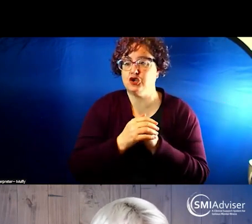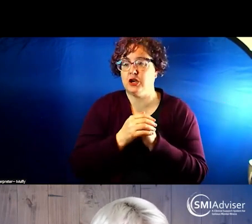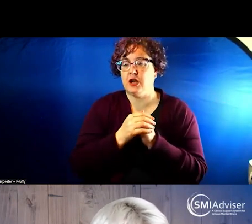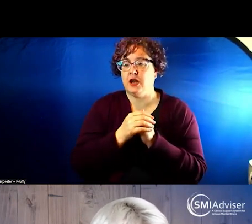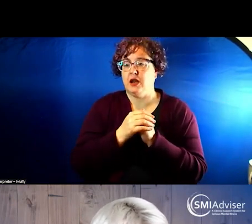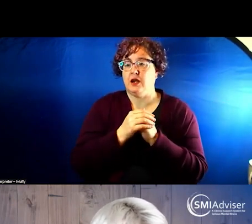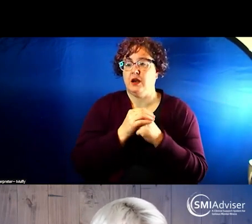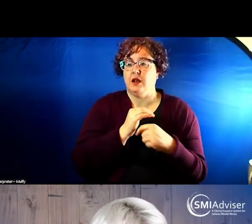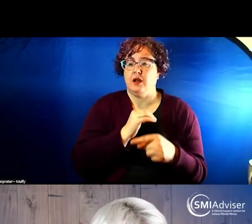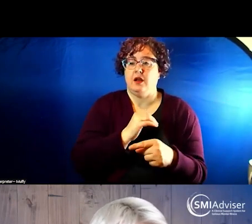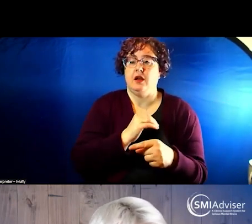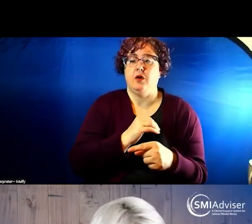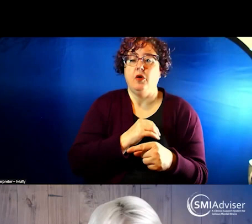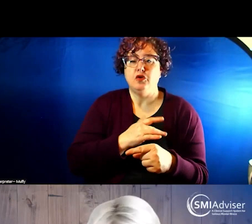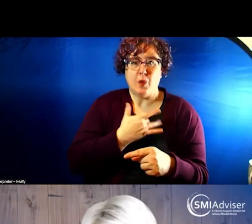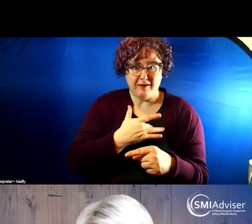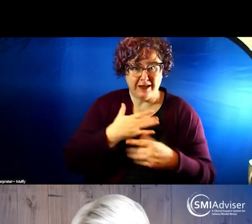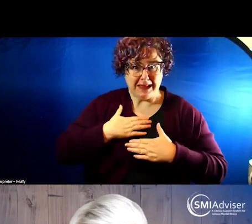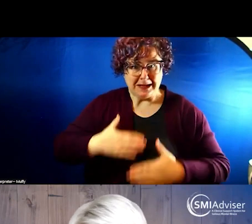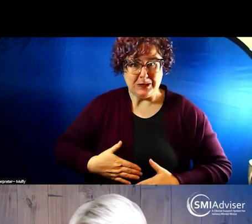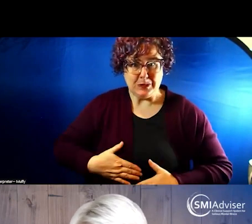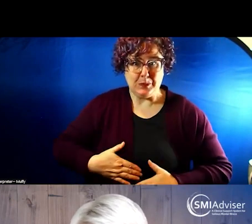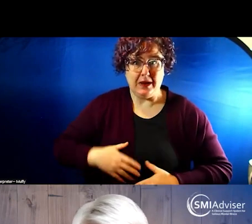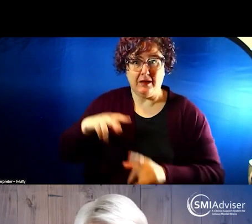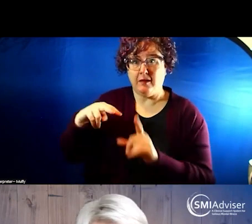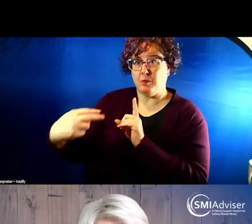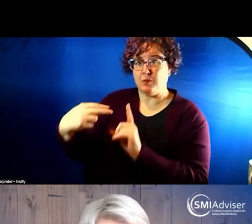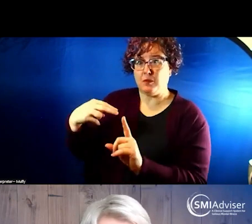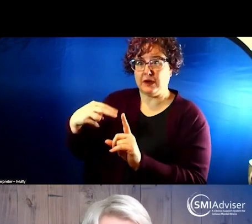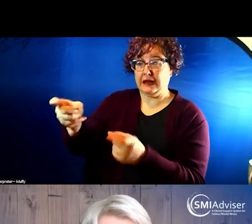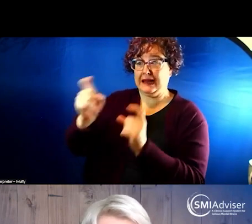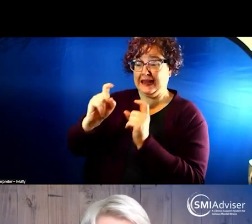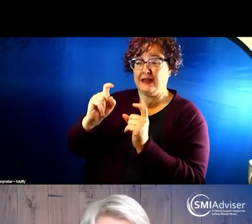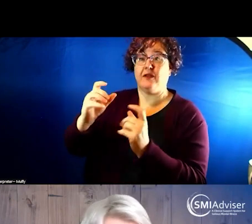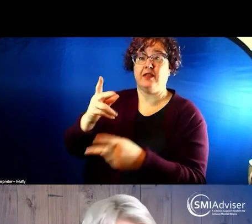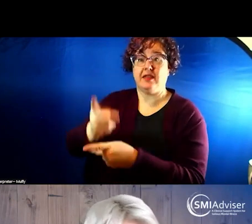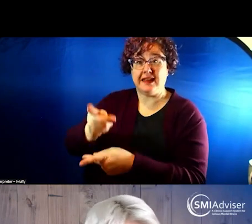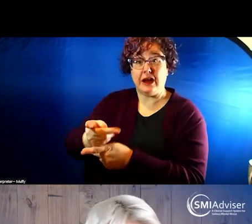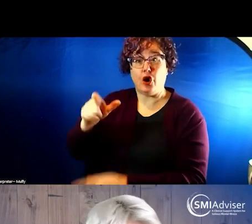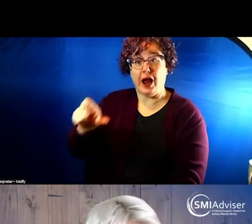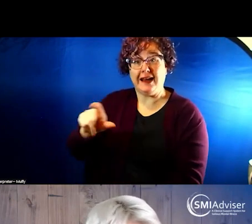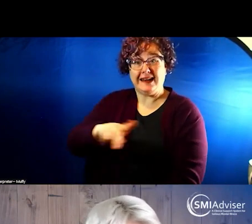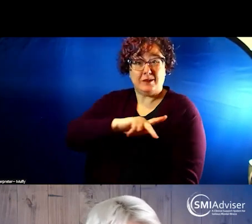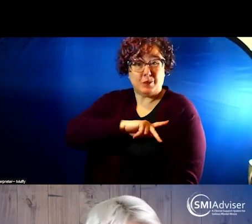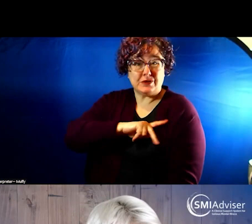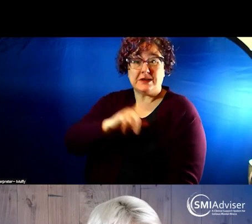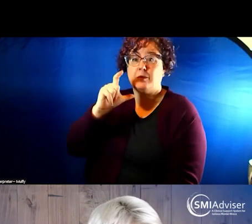BEING TREATED LIKE A HUMAN? DO I FEEL LIKE I AM GETTING MY CARE PERSONALLY?